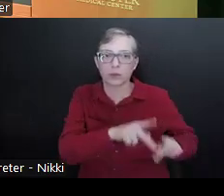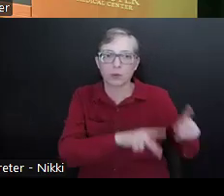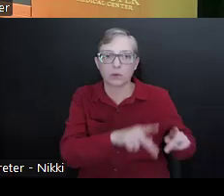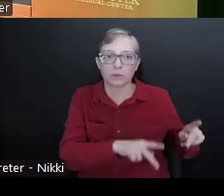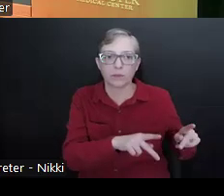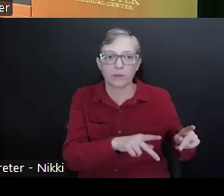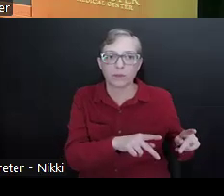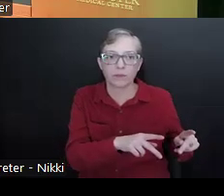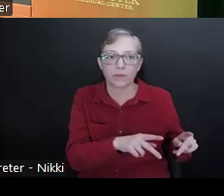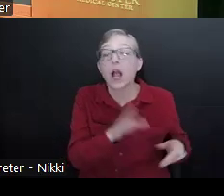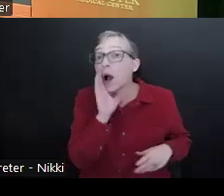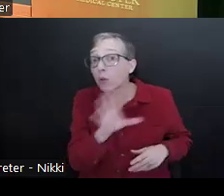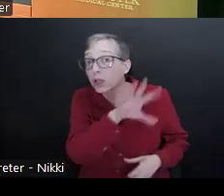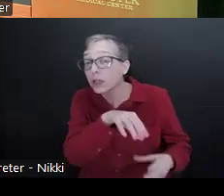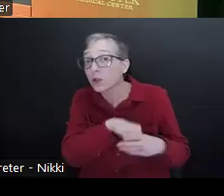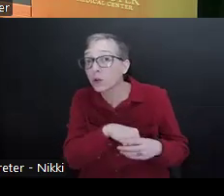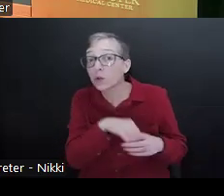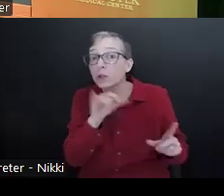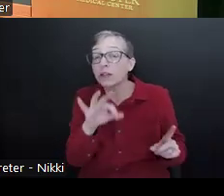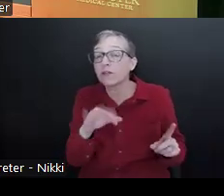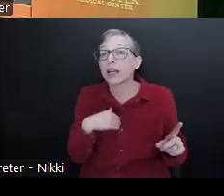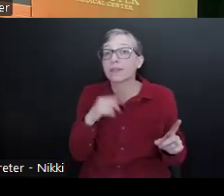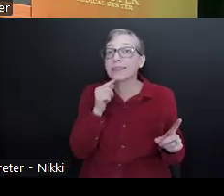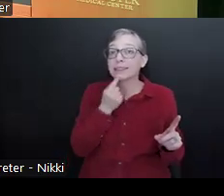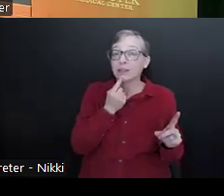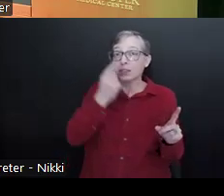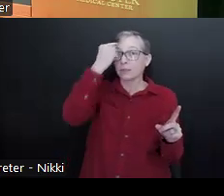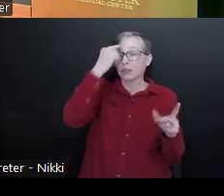we will include folks if they have serious mental illness that is like stable and treated uh but if